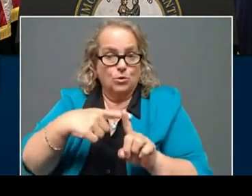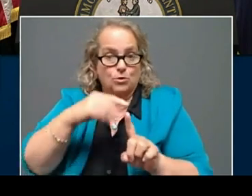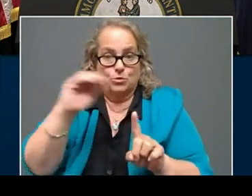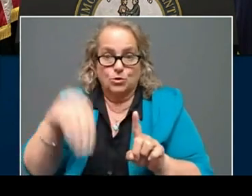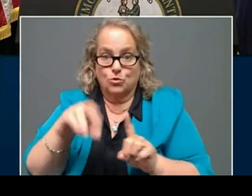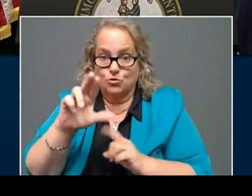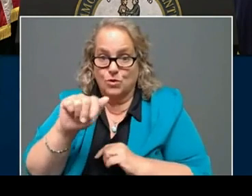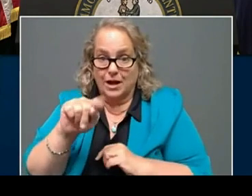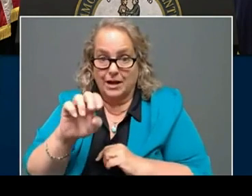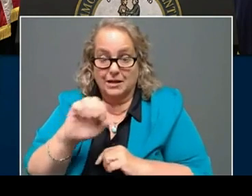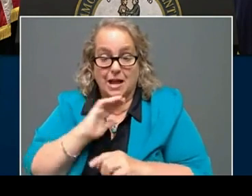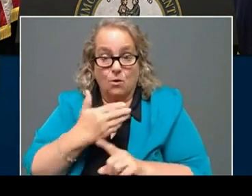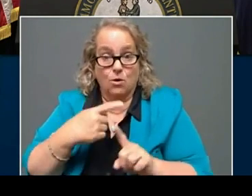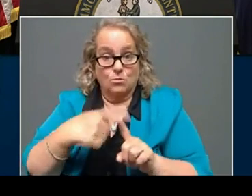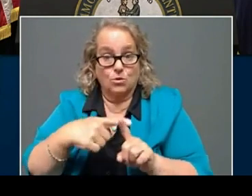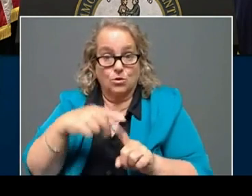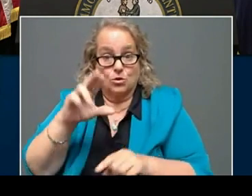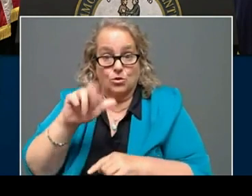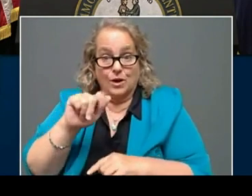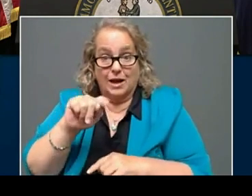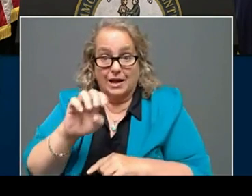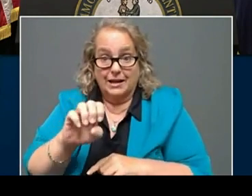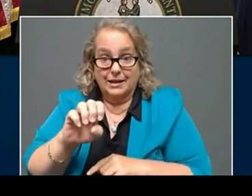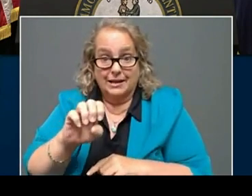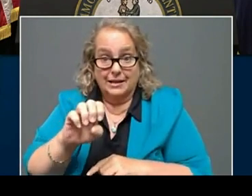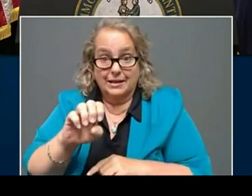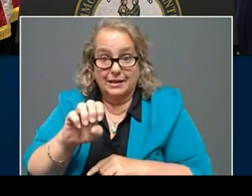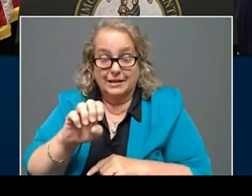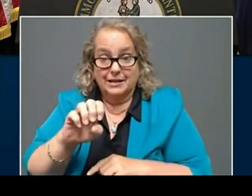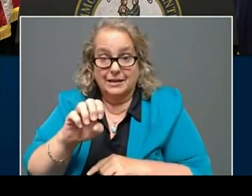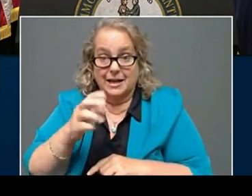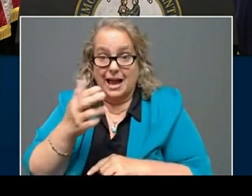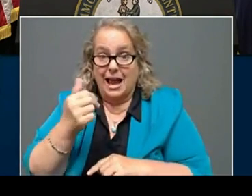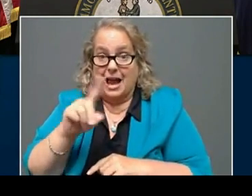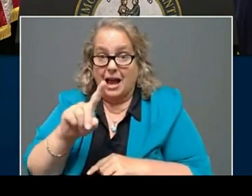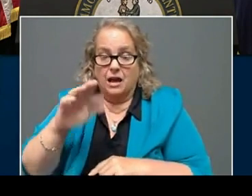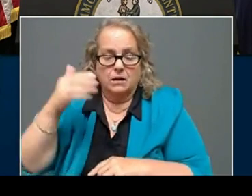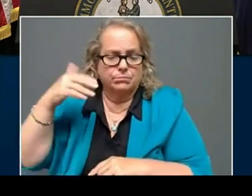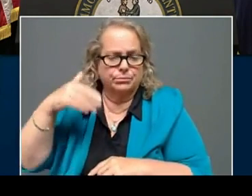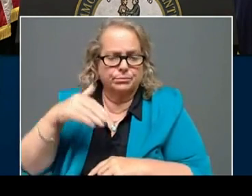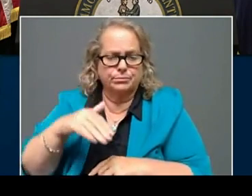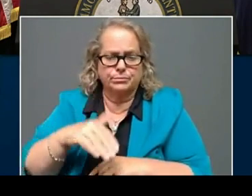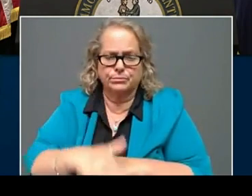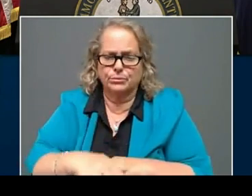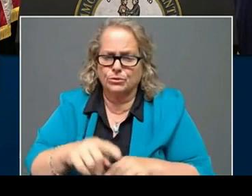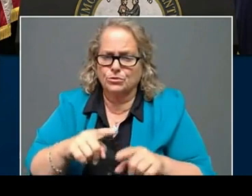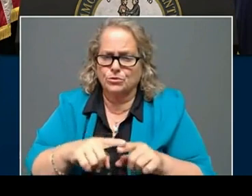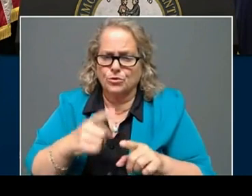positivity rate um had plummeted to levels that that we had prayed for.